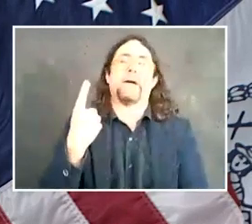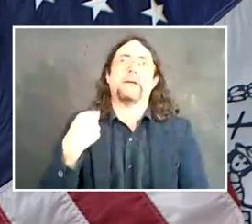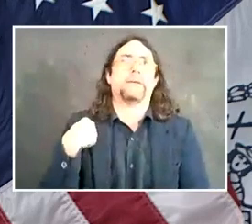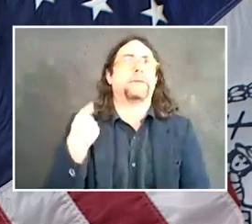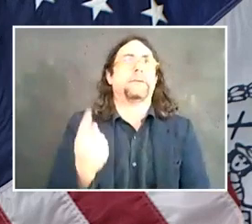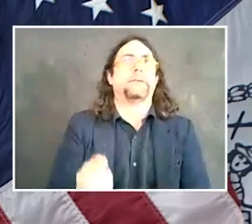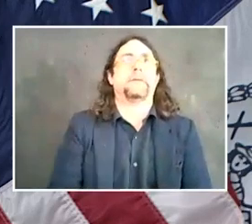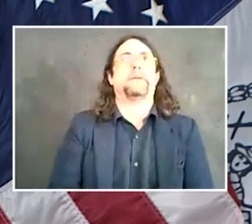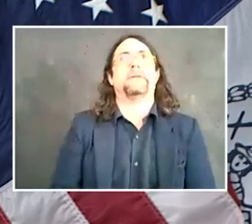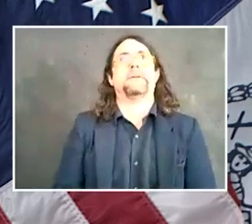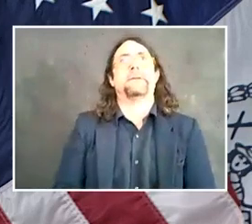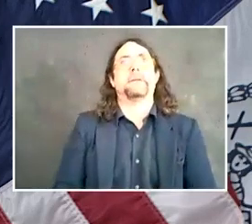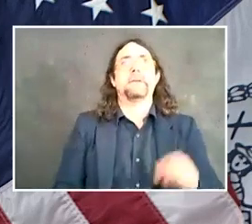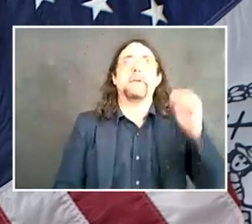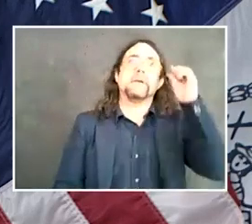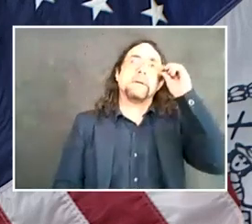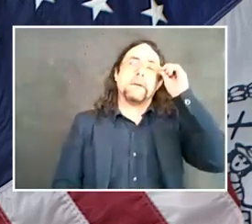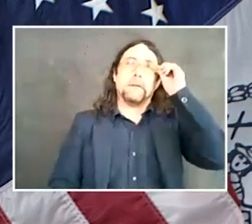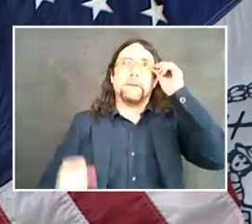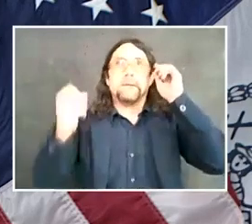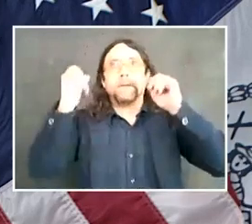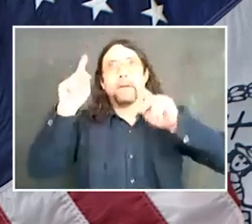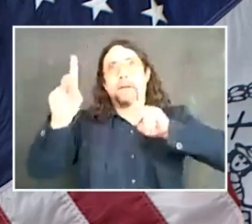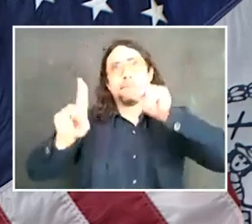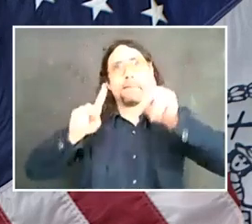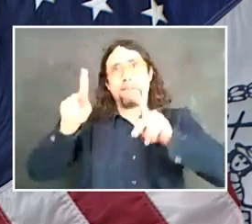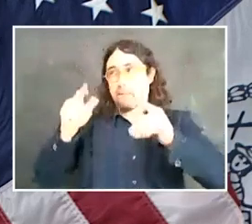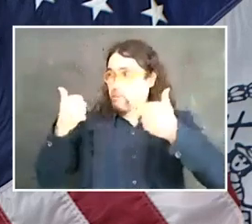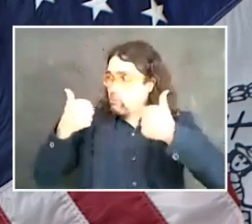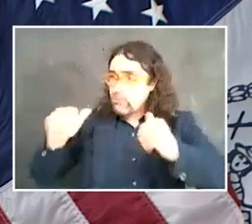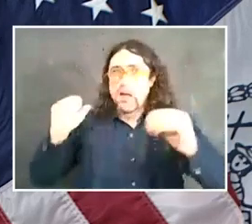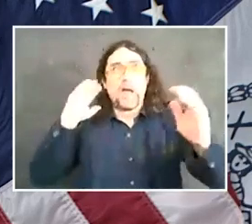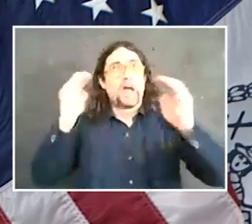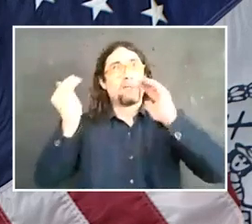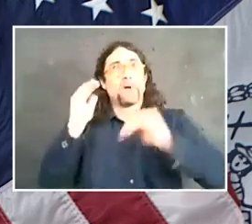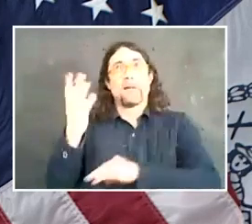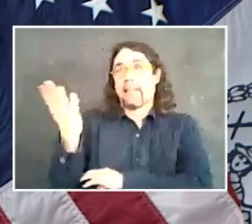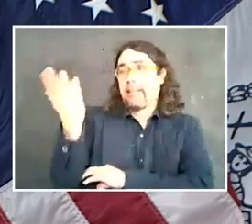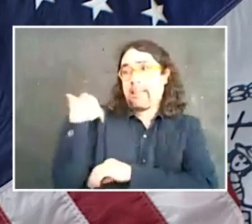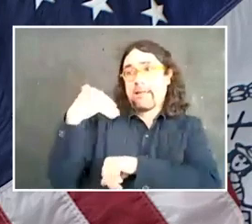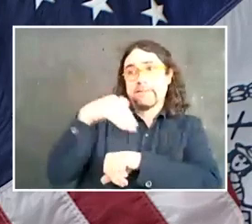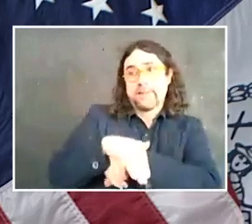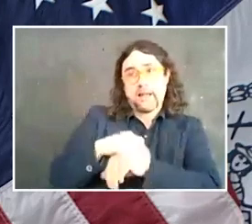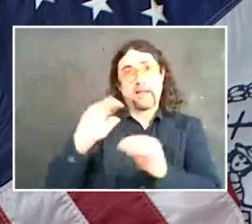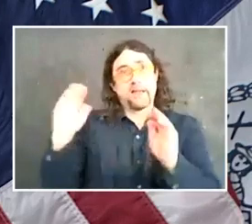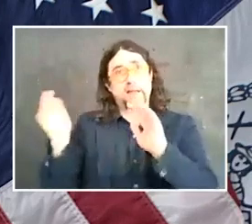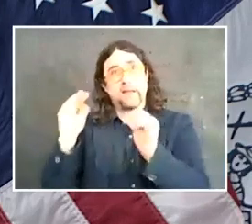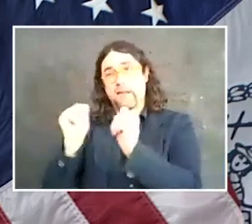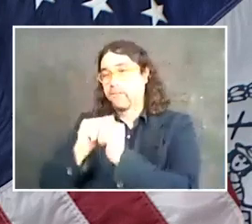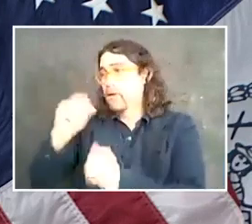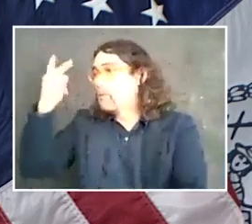THIS IS LIKE PEOPLE GATHERING AT THE PARK. NO, IT'S NOT LIKE PEOPLE GATHER IN THE PARK.